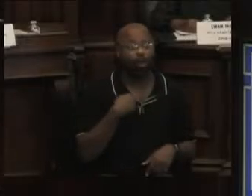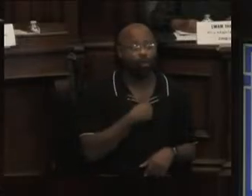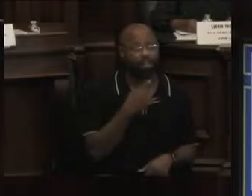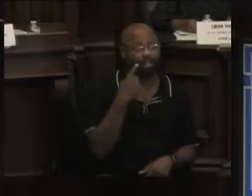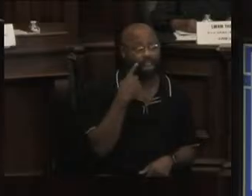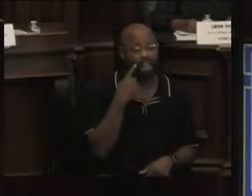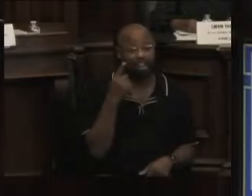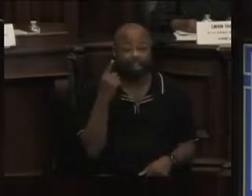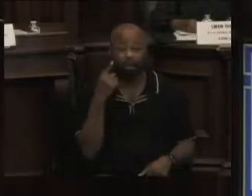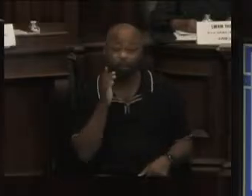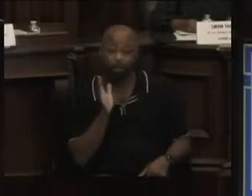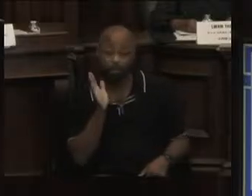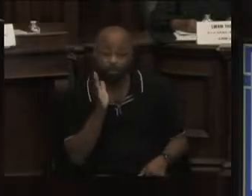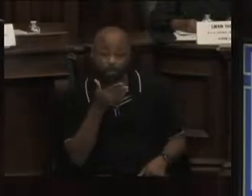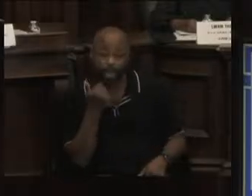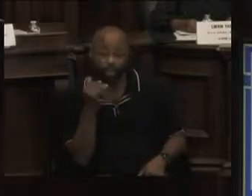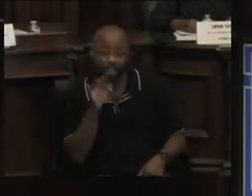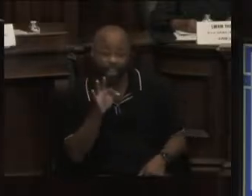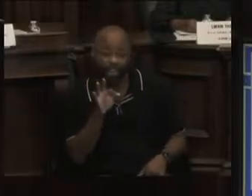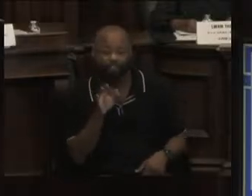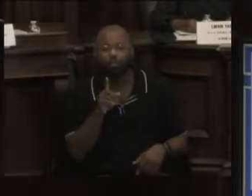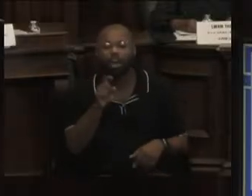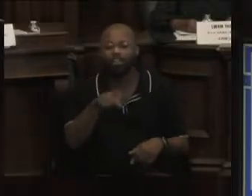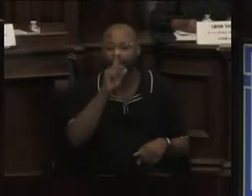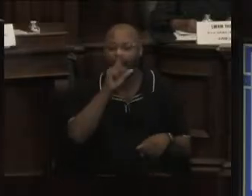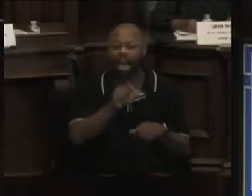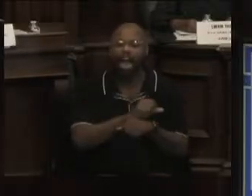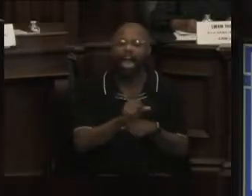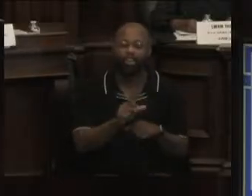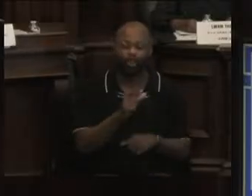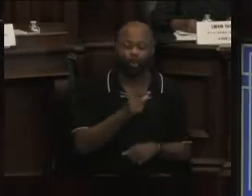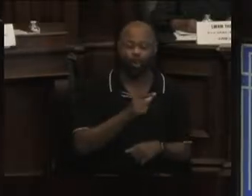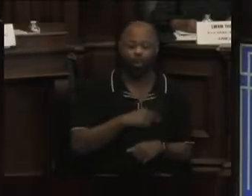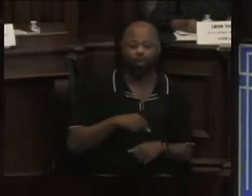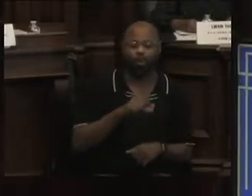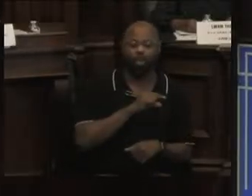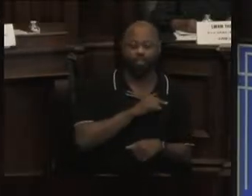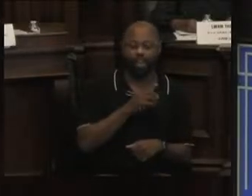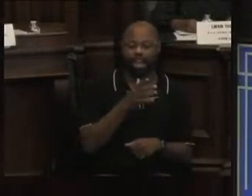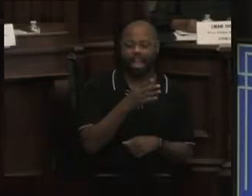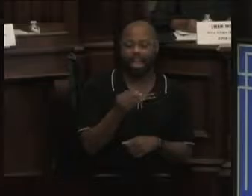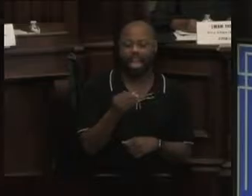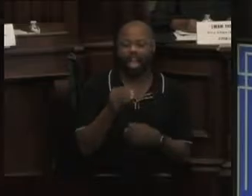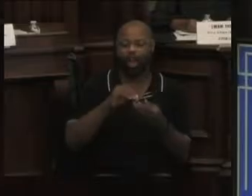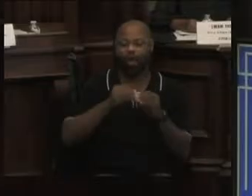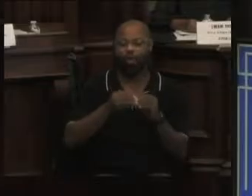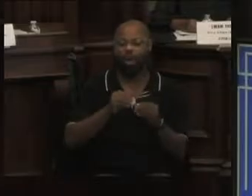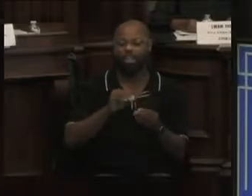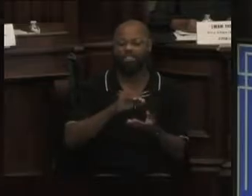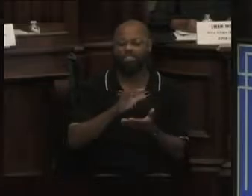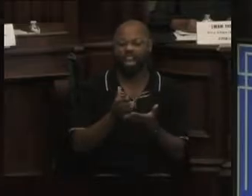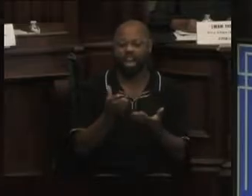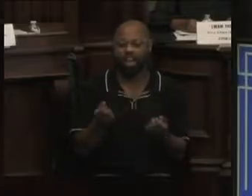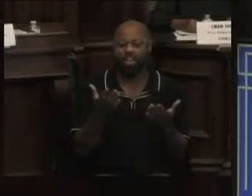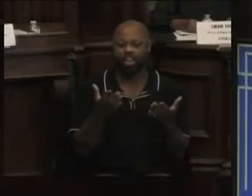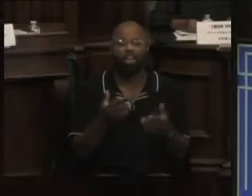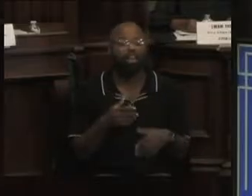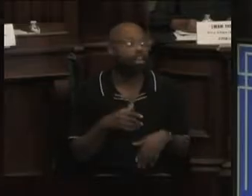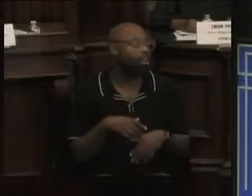going to hear that over and over again. We can't say what we think, or it would be better if we did this. We really need